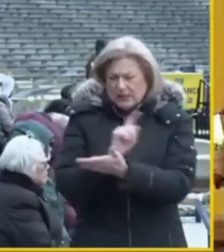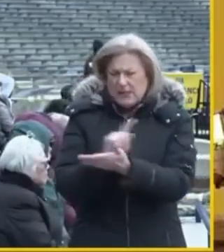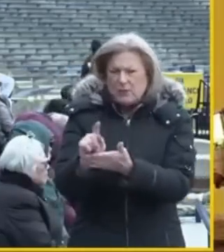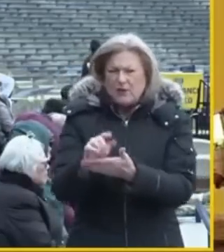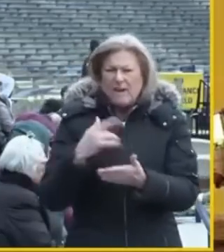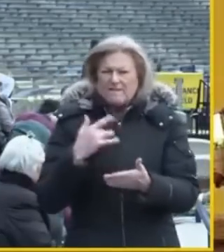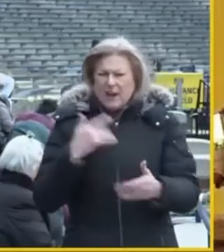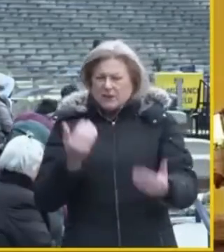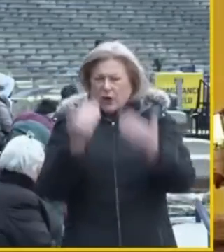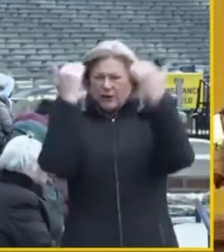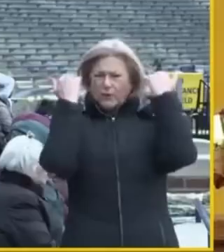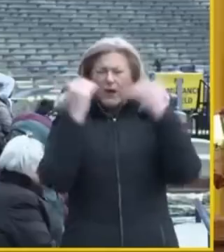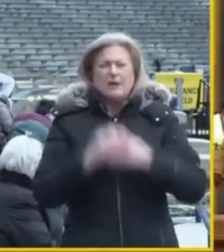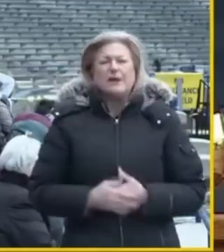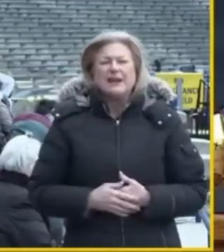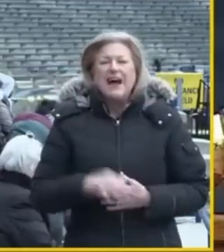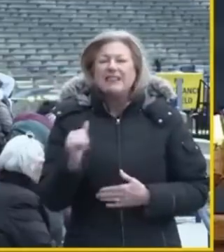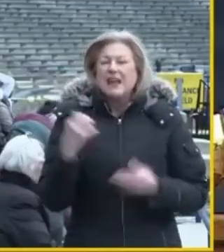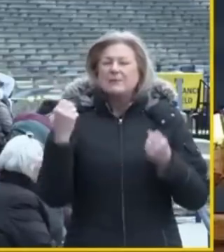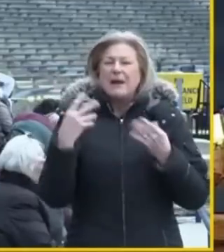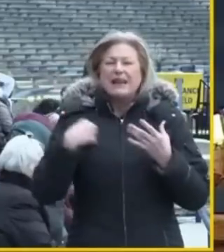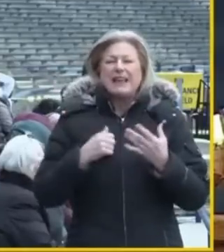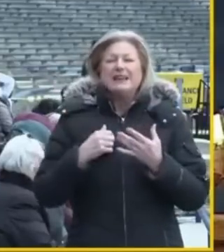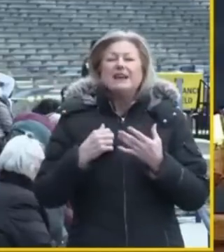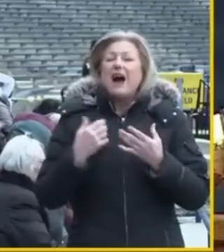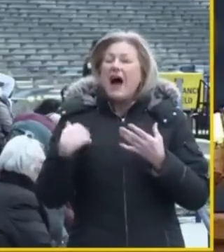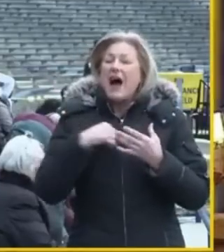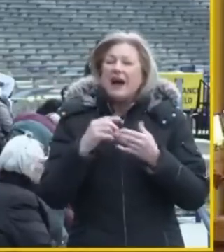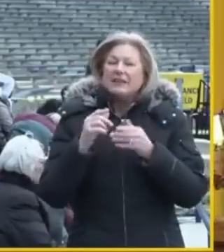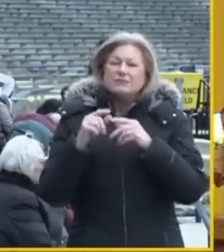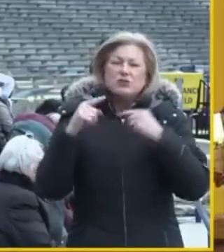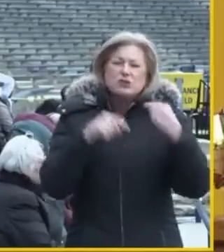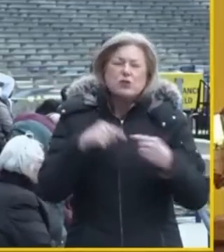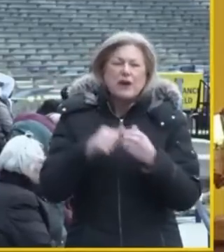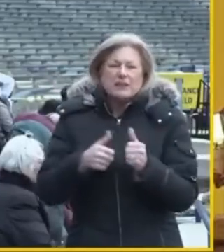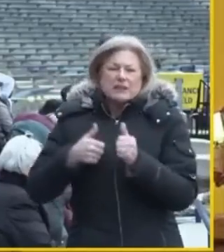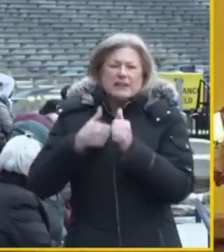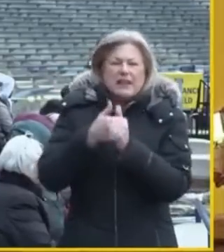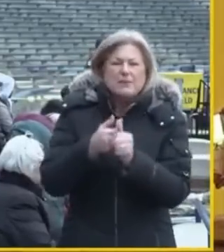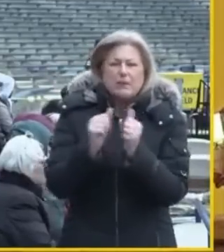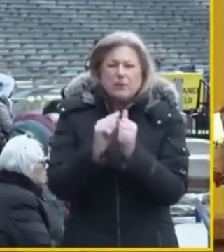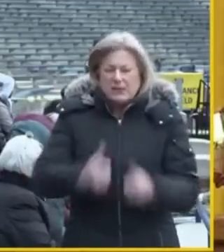Like so many, I struggle to keep up with all the demands that life throws at you,